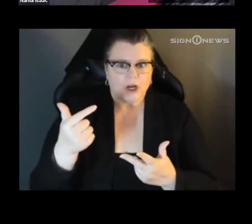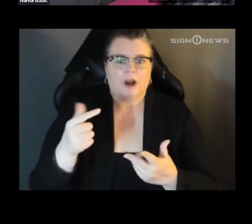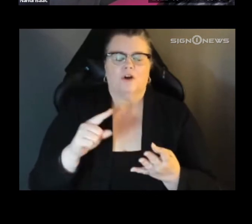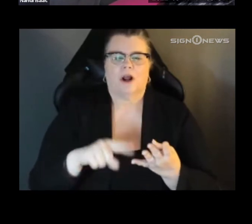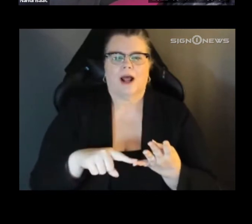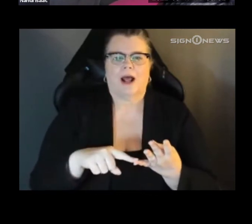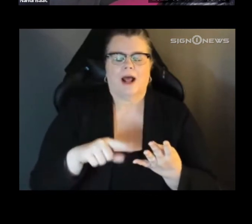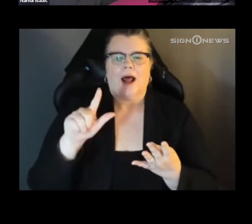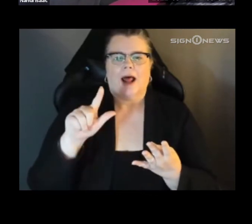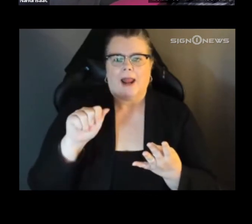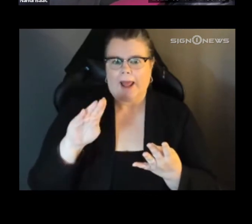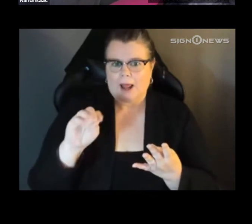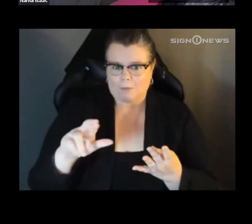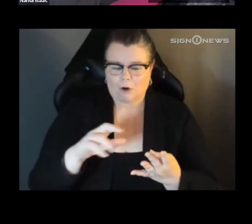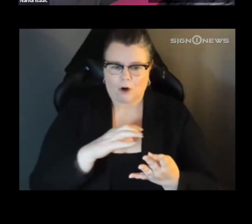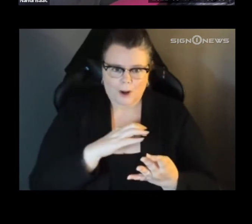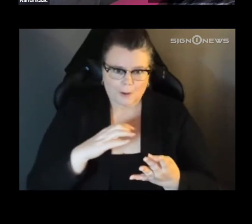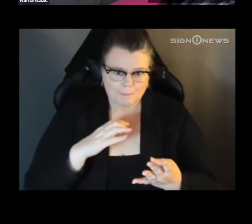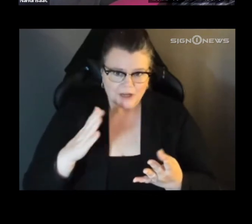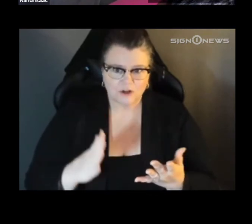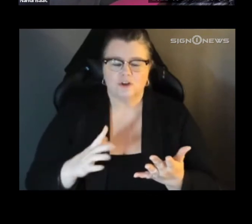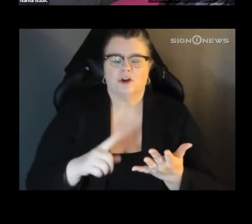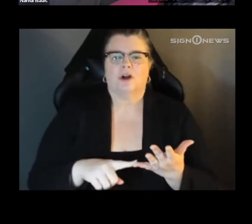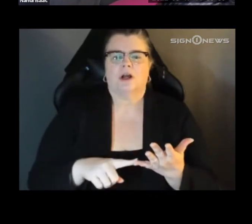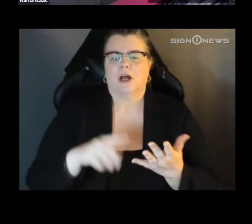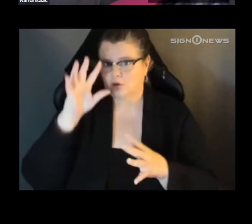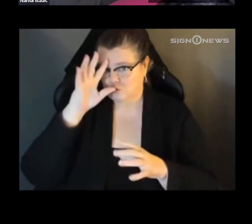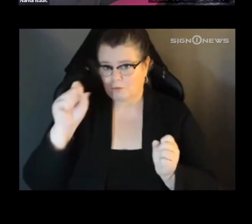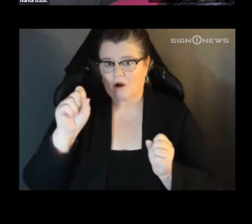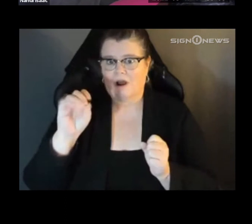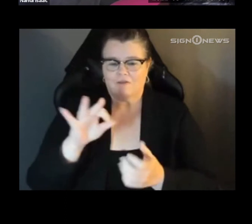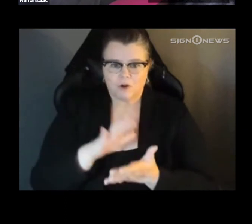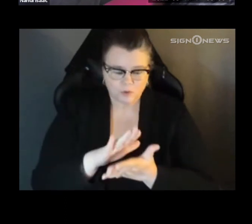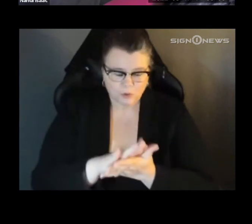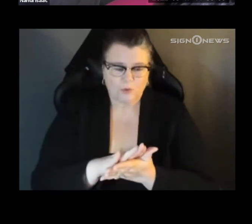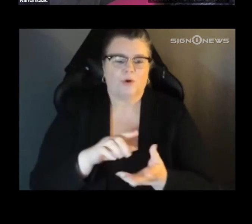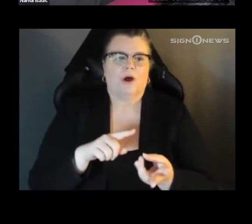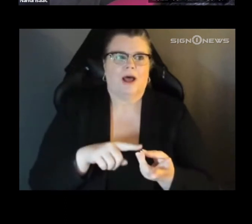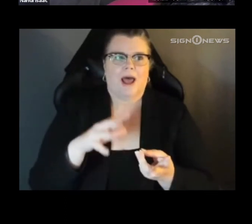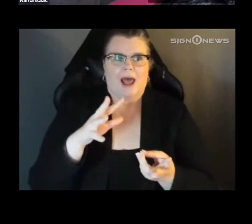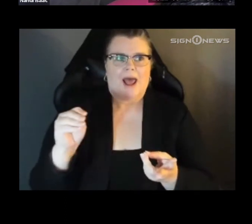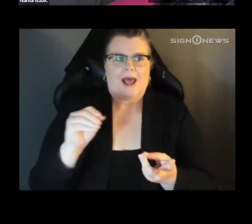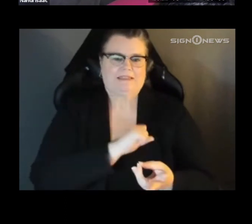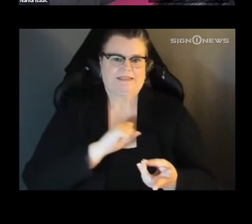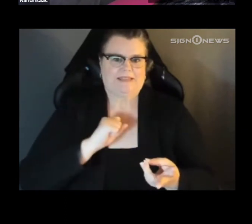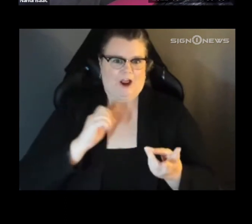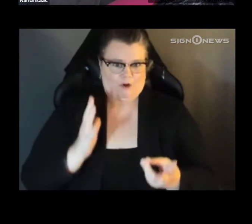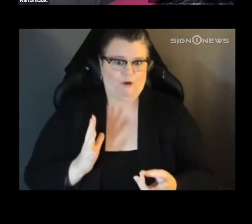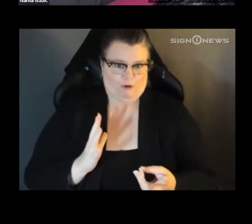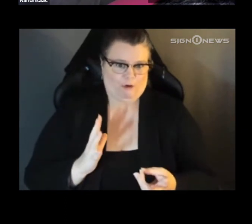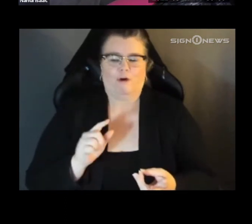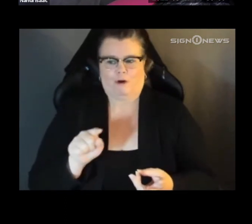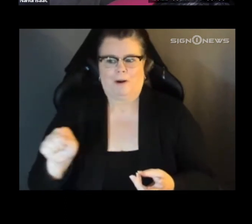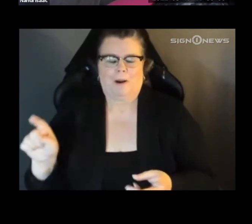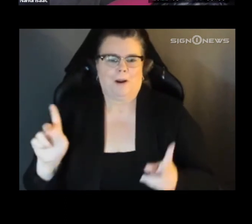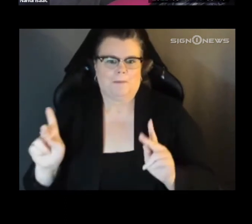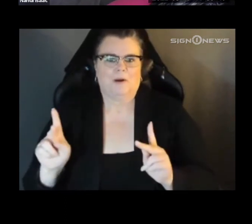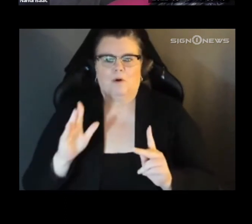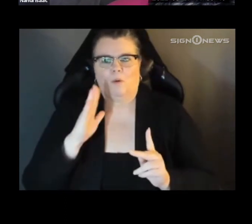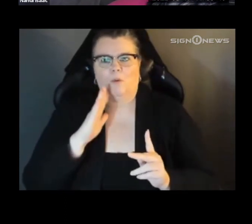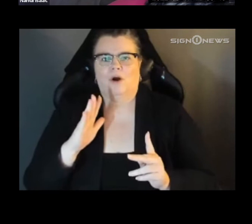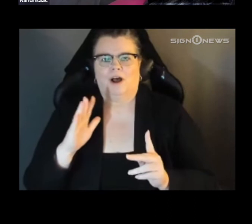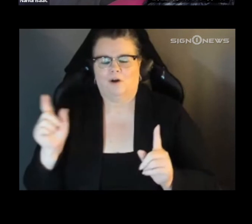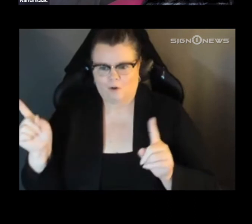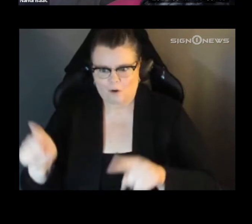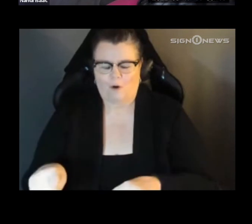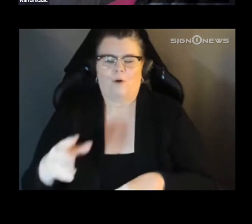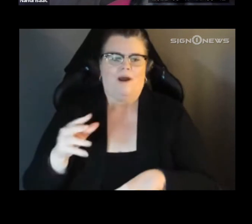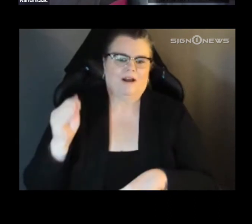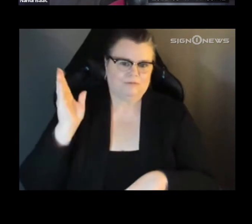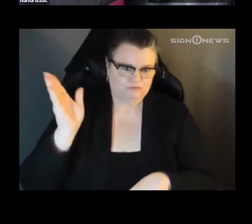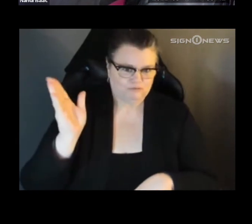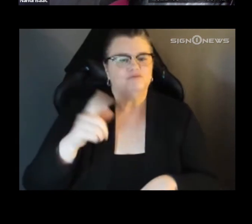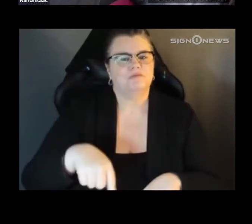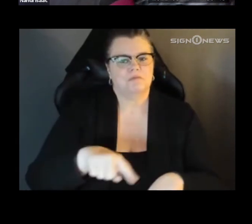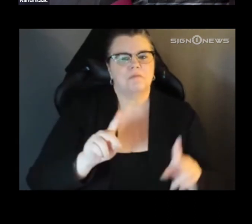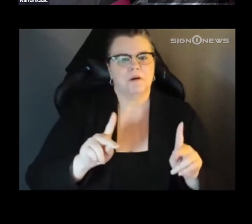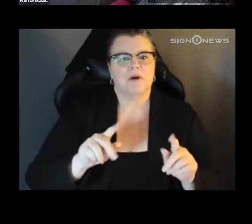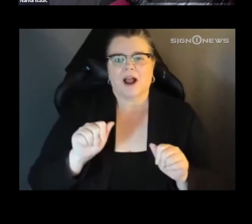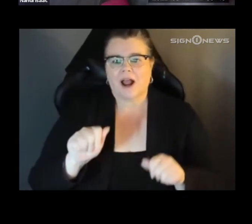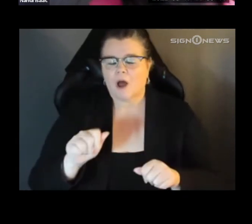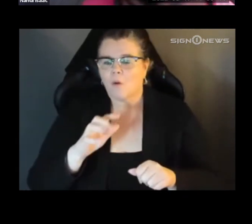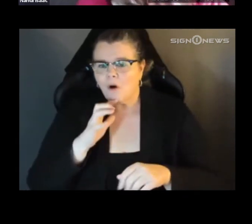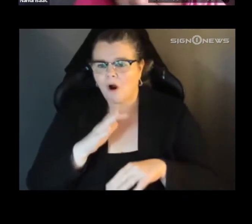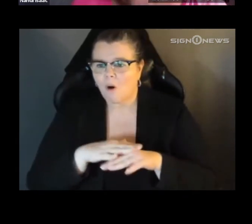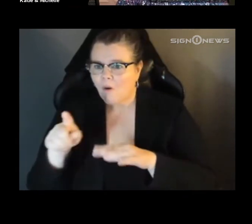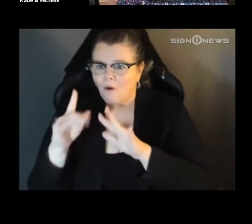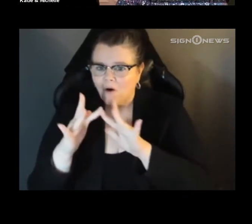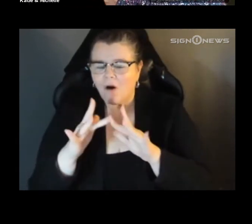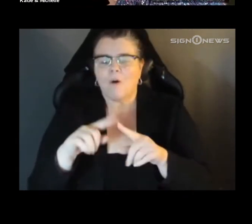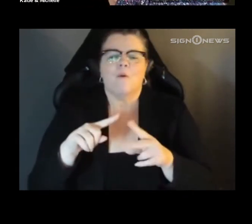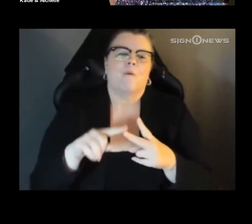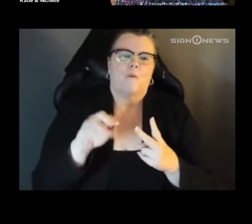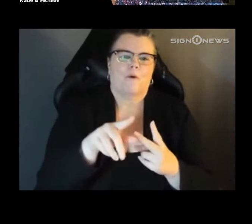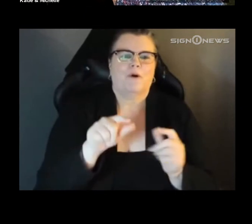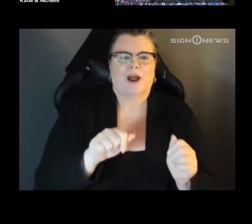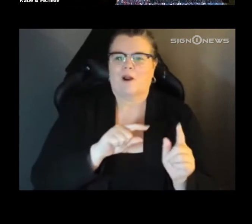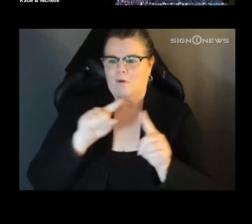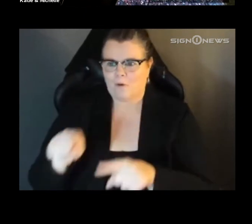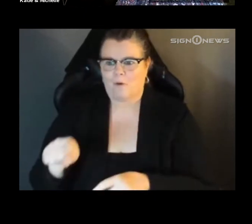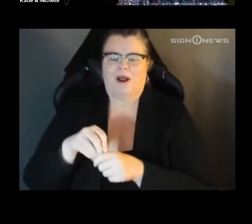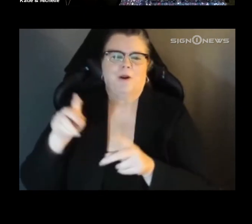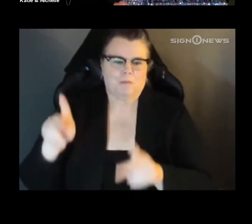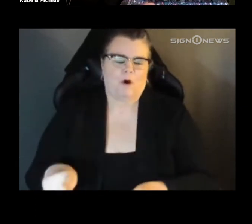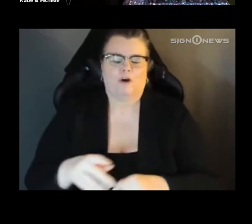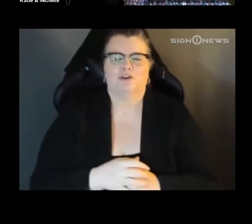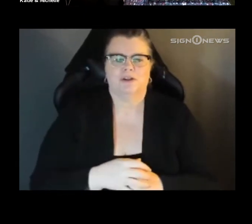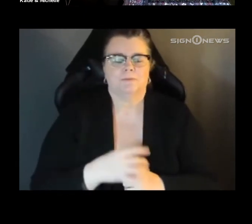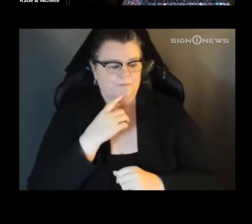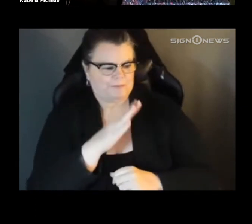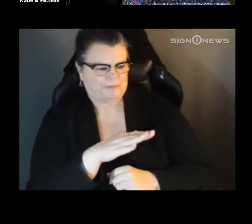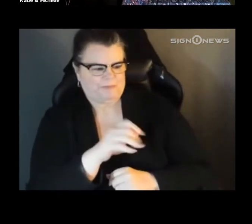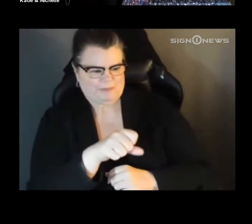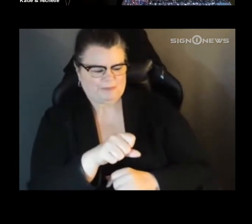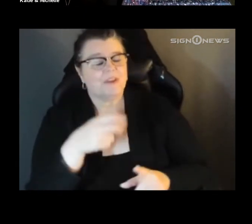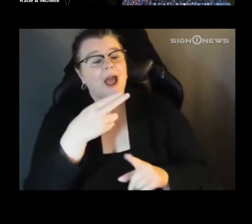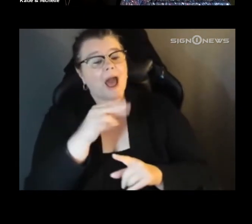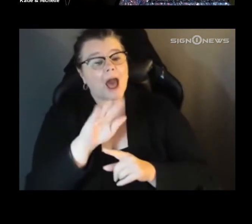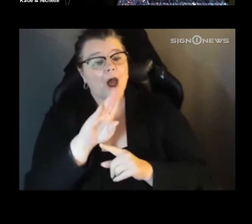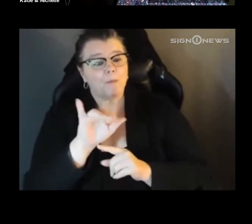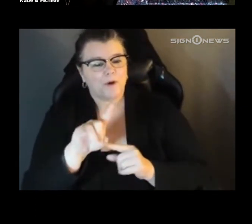and a hybrid event meaning to said you don't have to be there in person it's